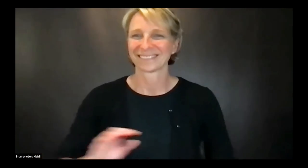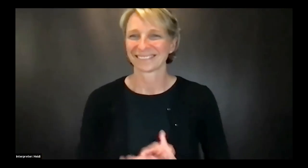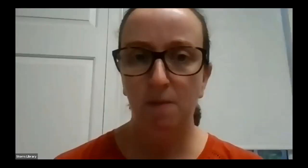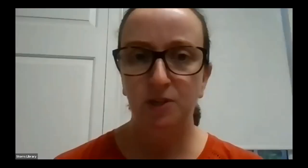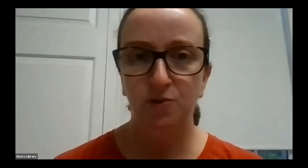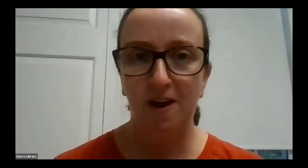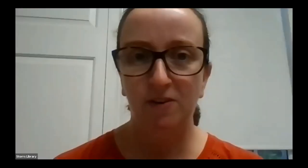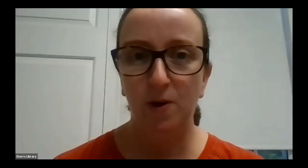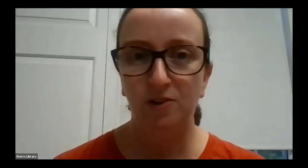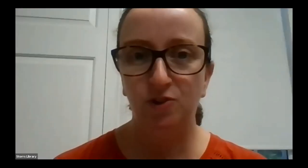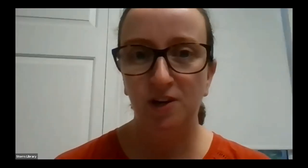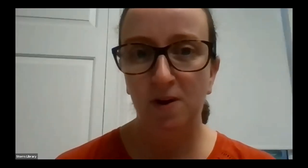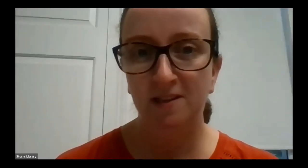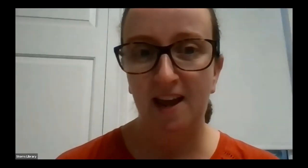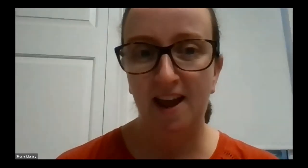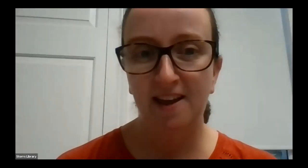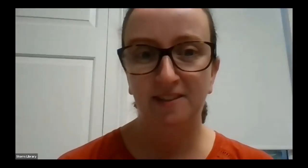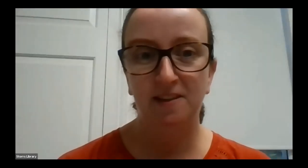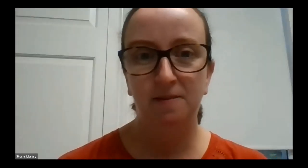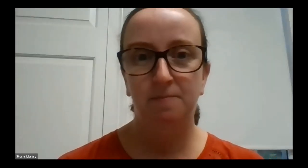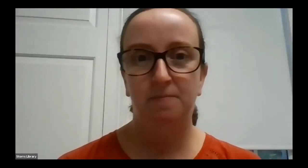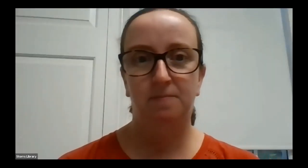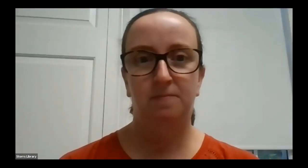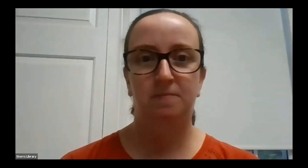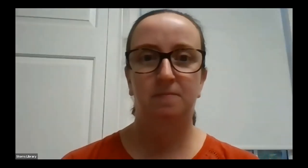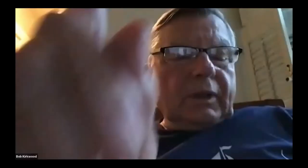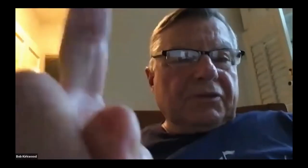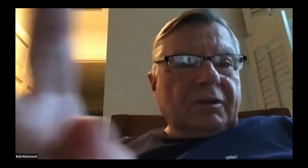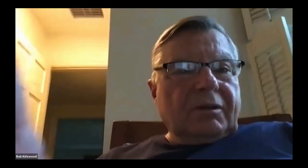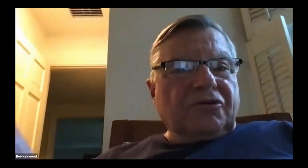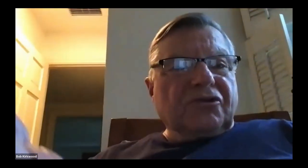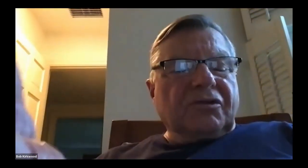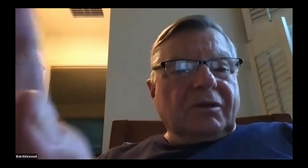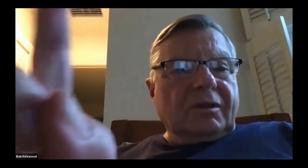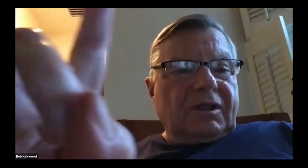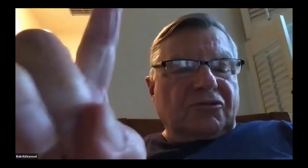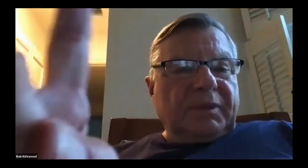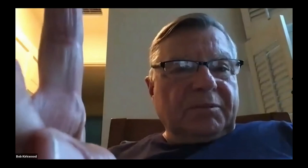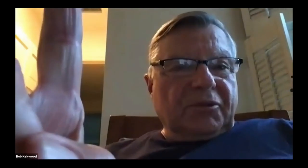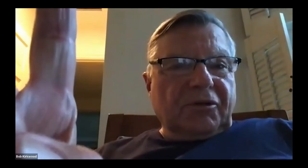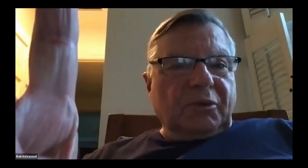Bob, did you have a question you wanted to ask? Oh, I did. This is Dr. Bob Kirkwood.